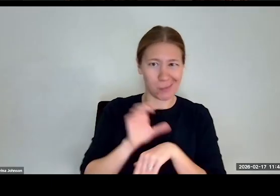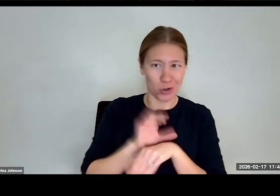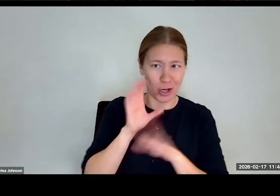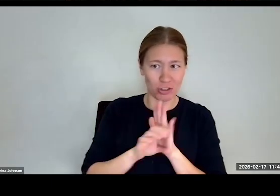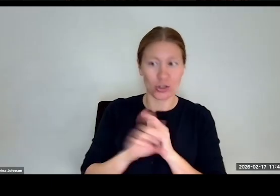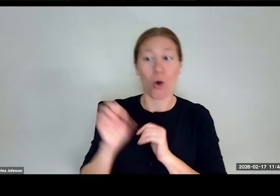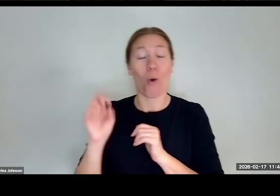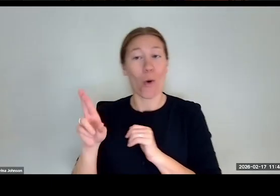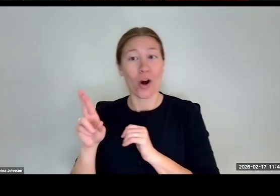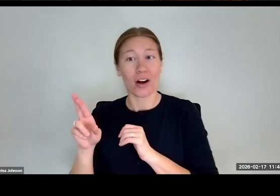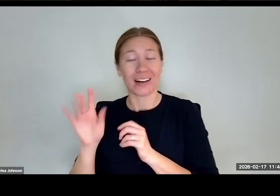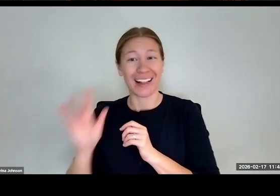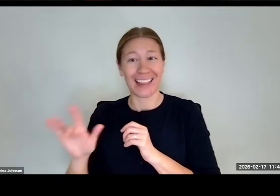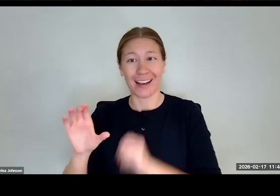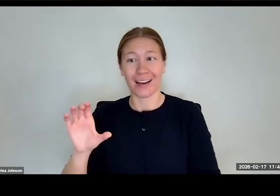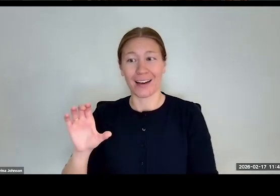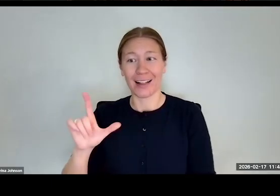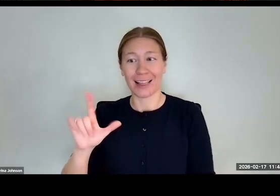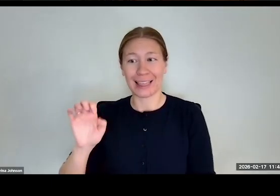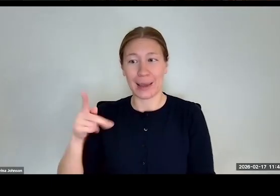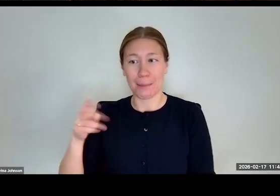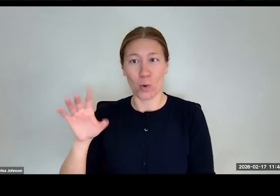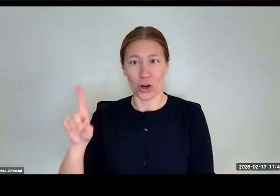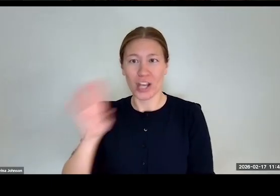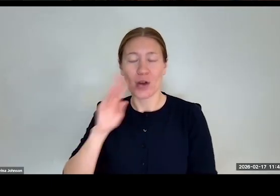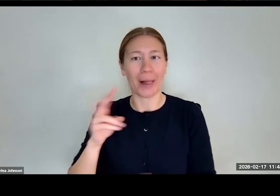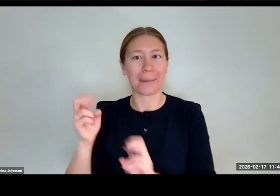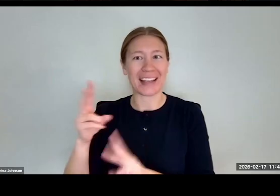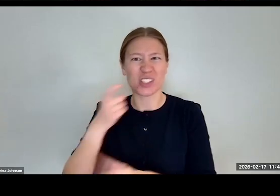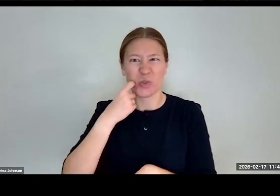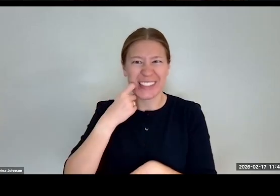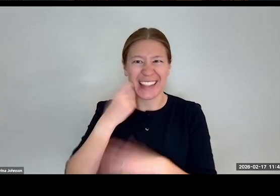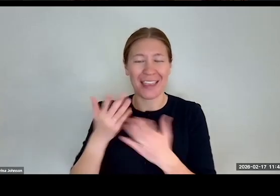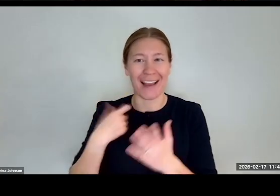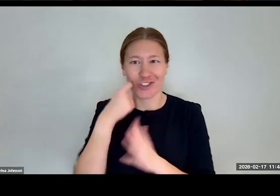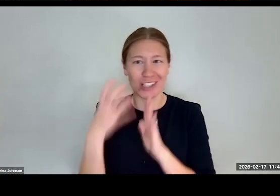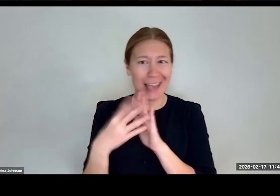and it's going to paste in the last thing that I copied in my clipboard, which is the image that I had on my live slide.